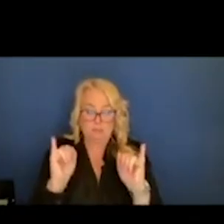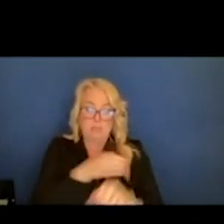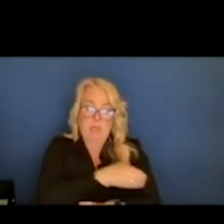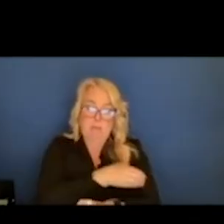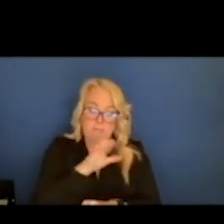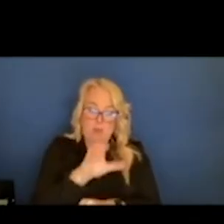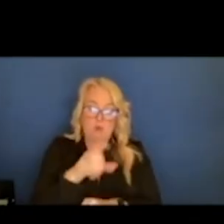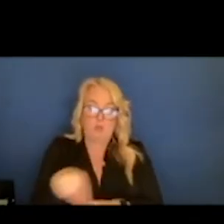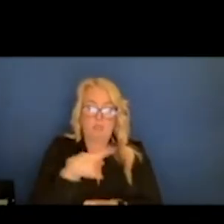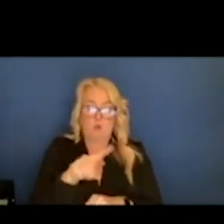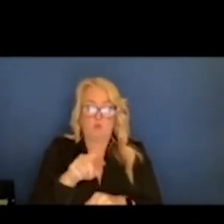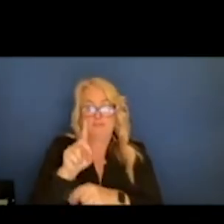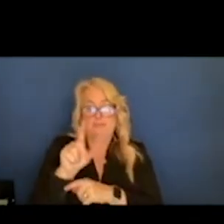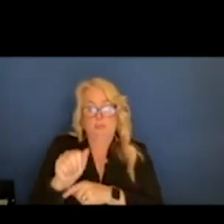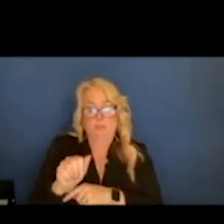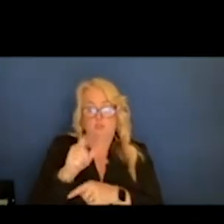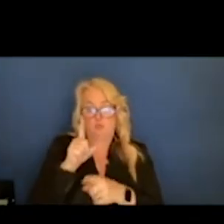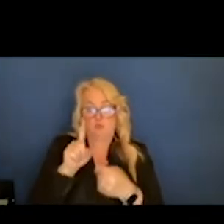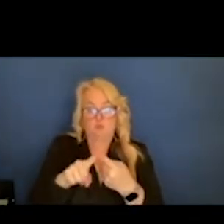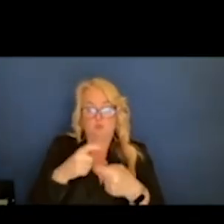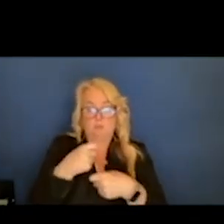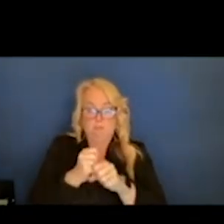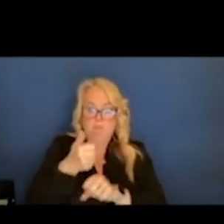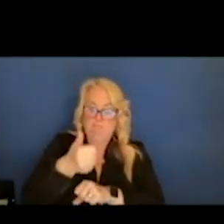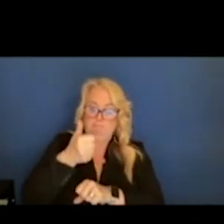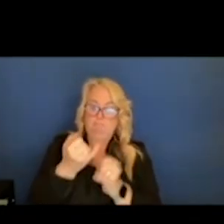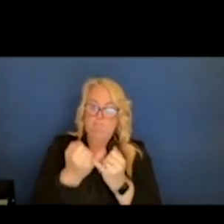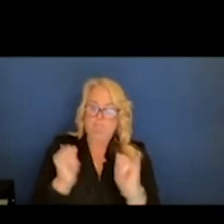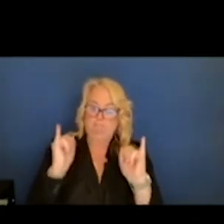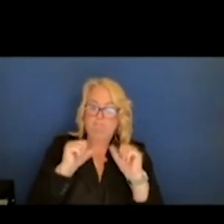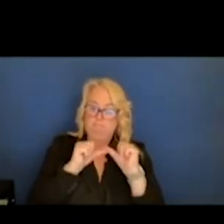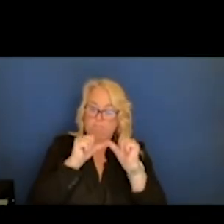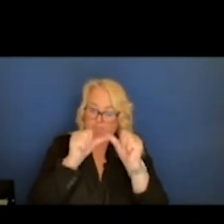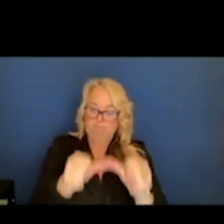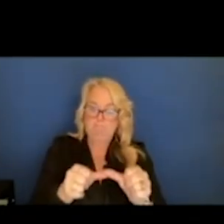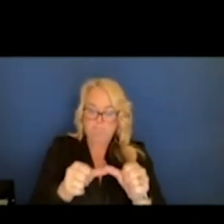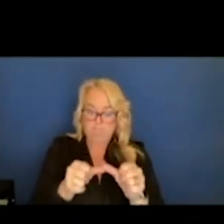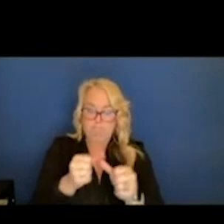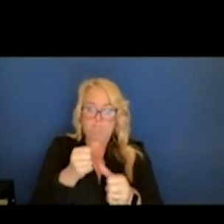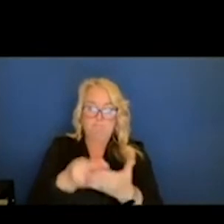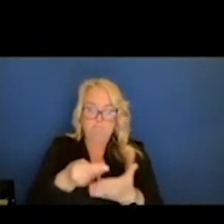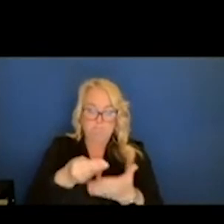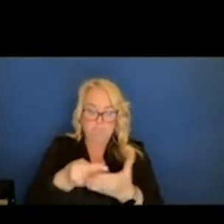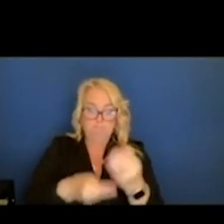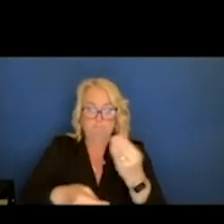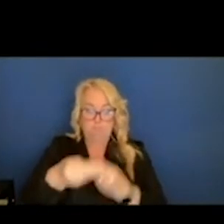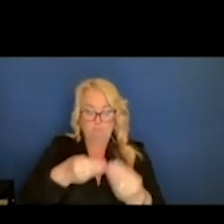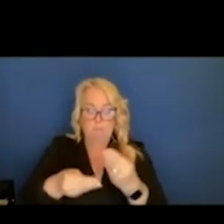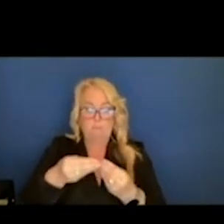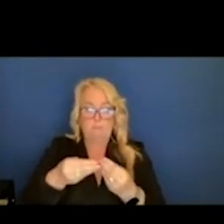individuals with disabilities to achieve financial self-sufficiency and stability.